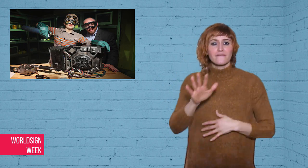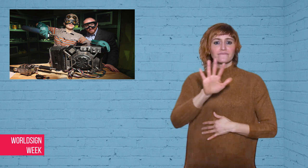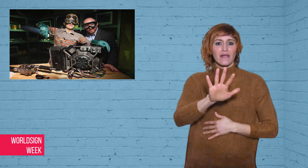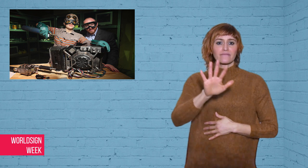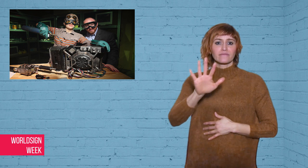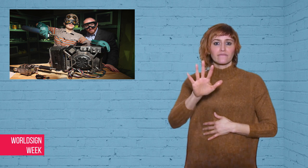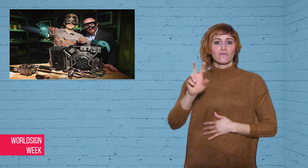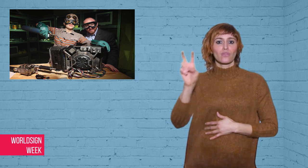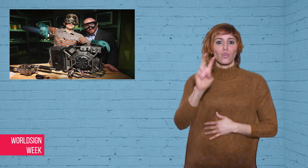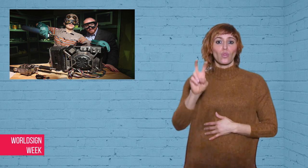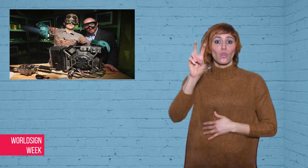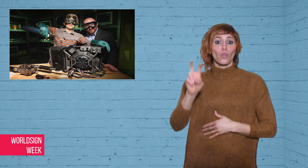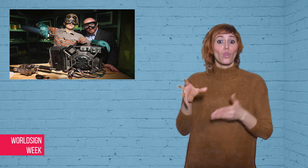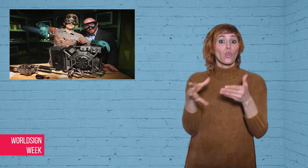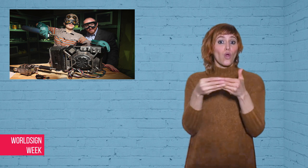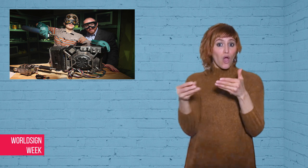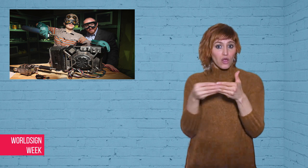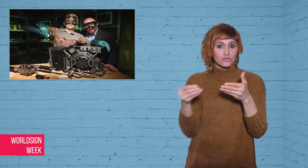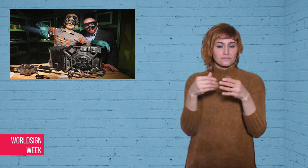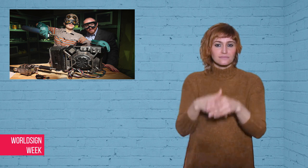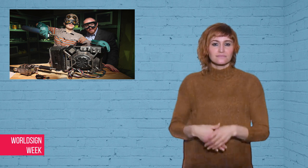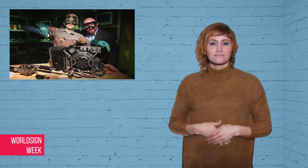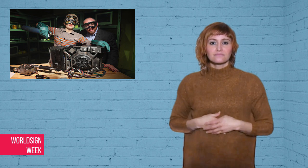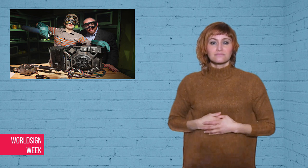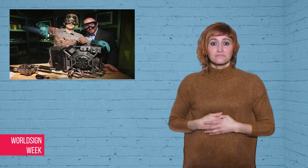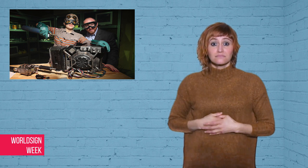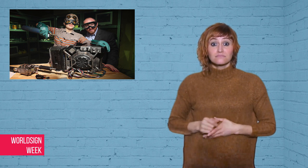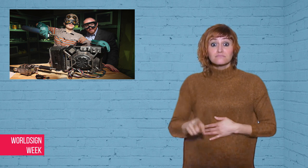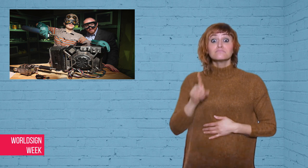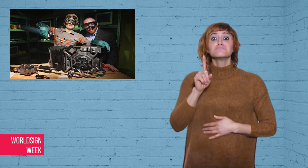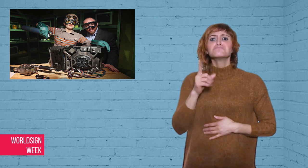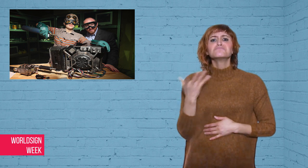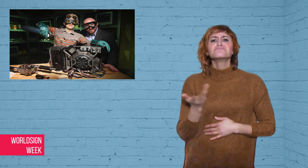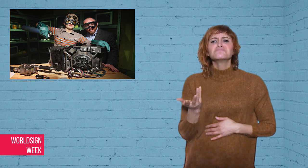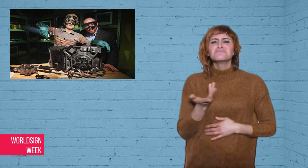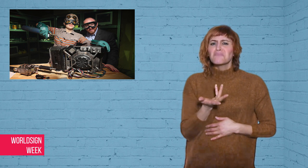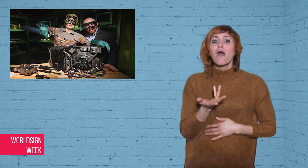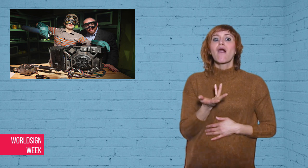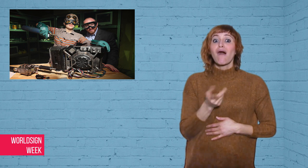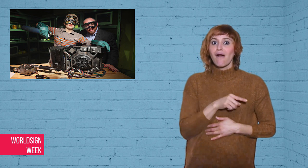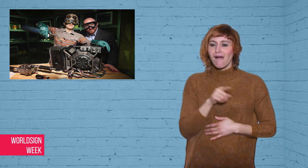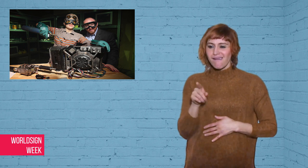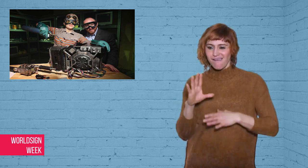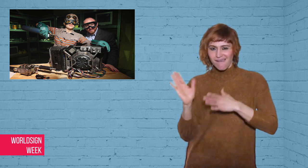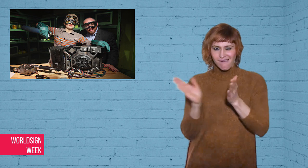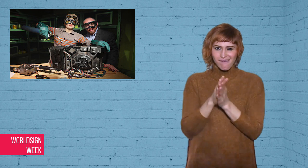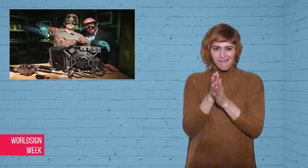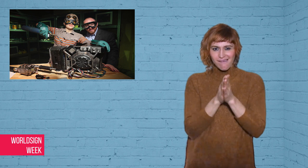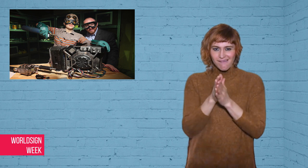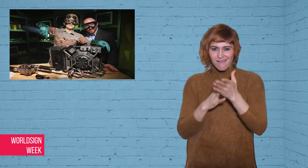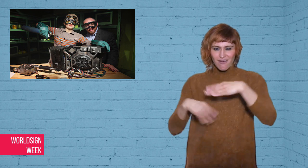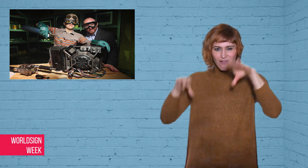They can become ghostbusters and blast ghosts for fun!